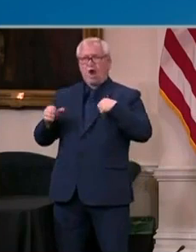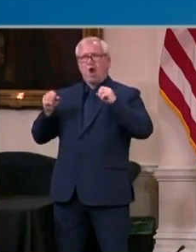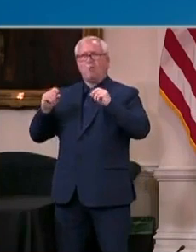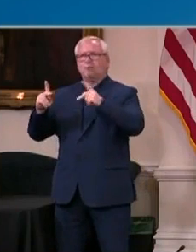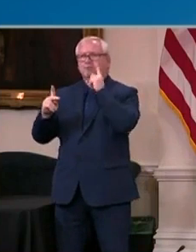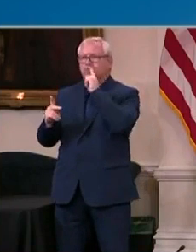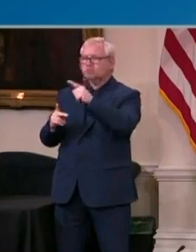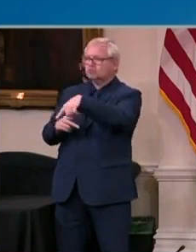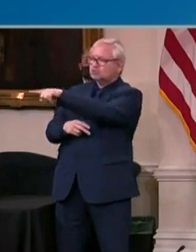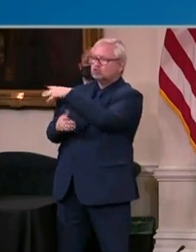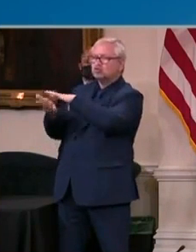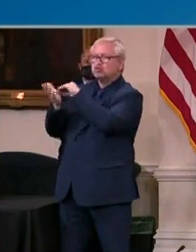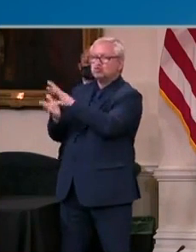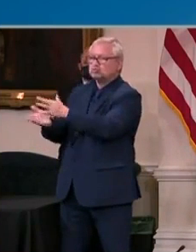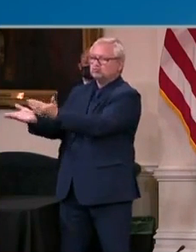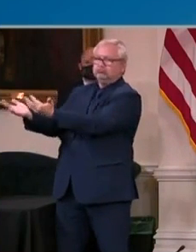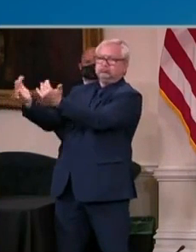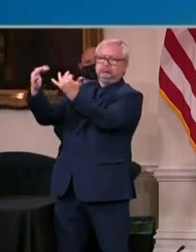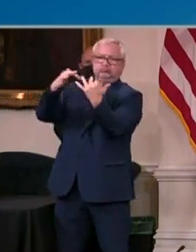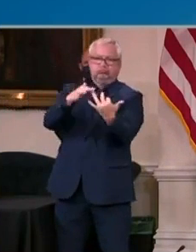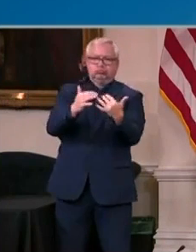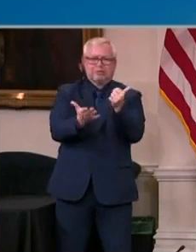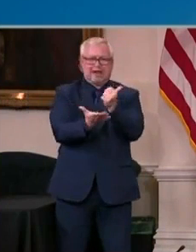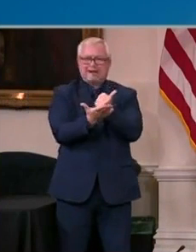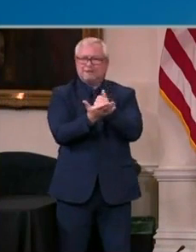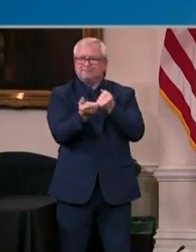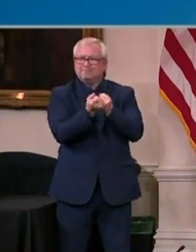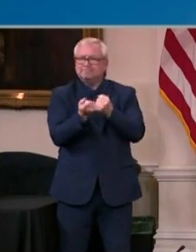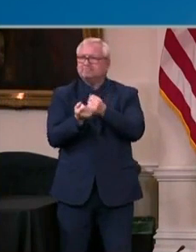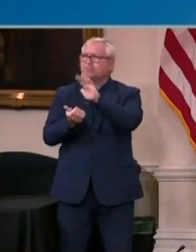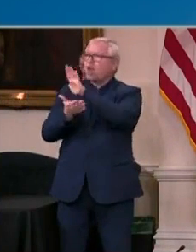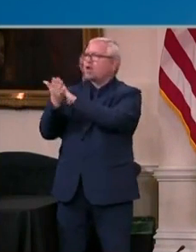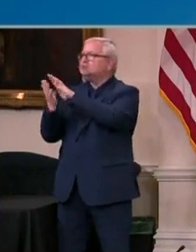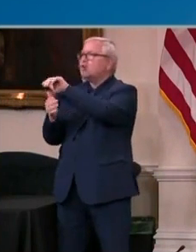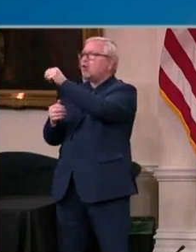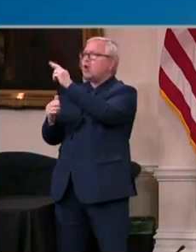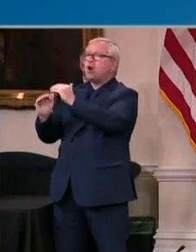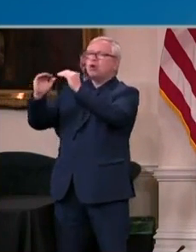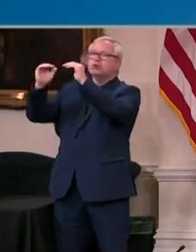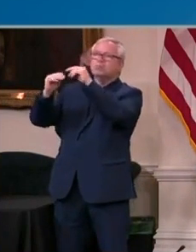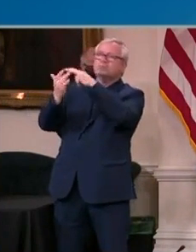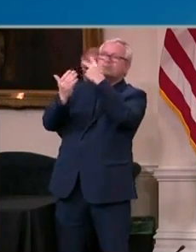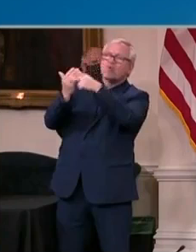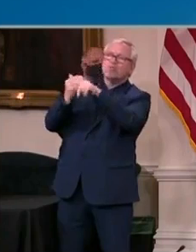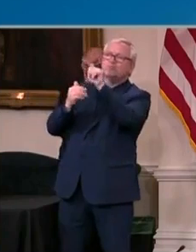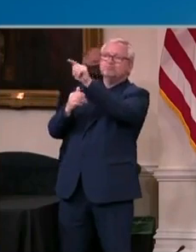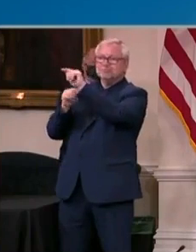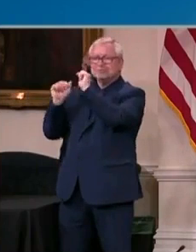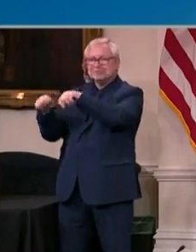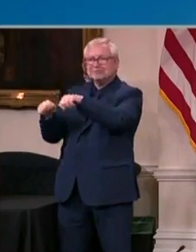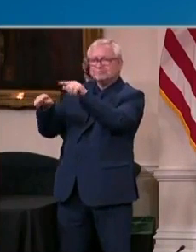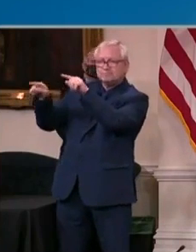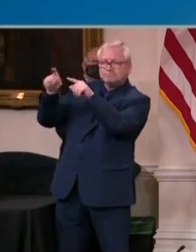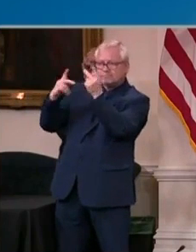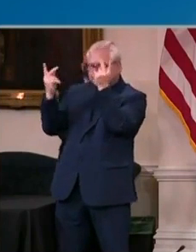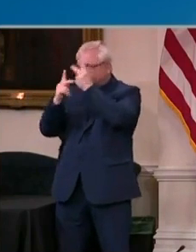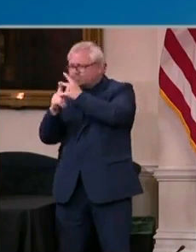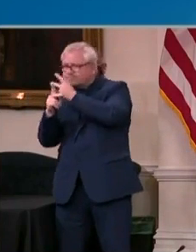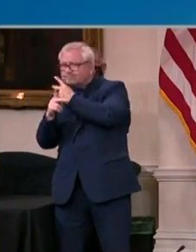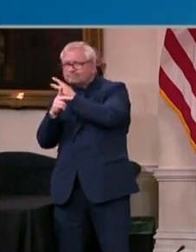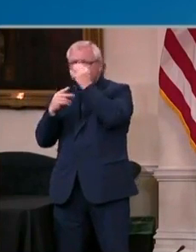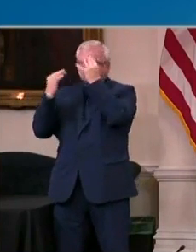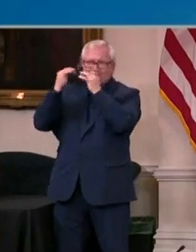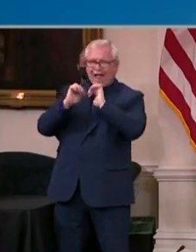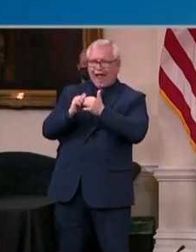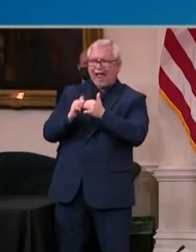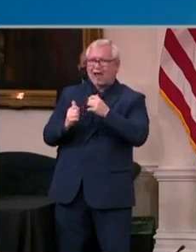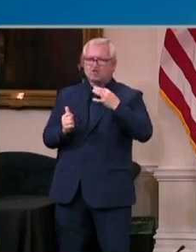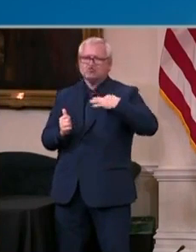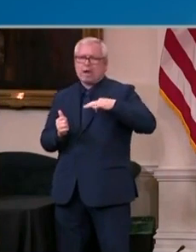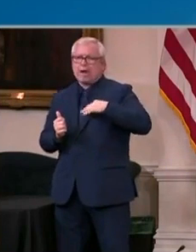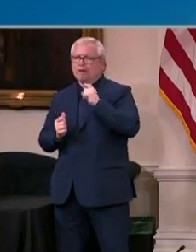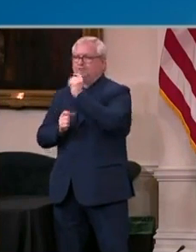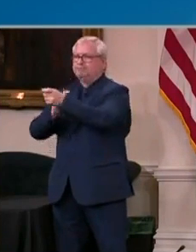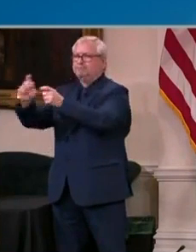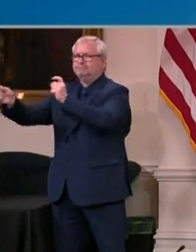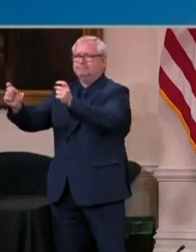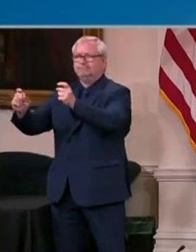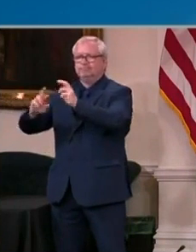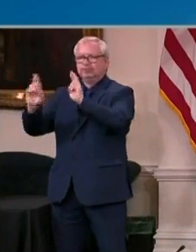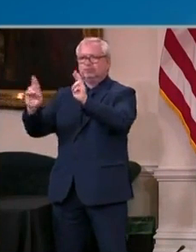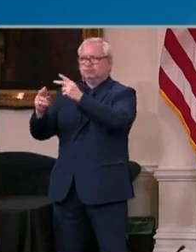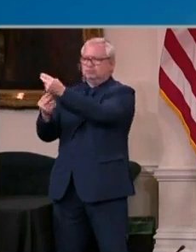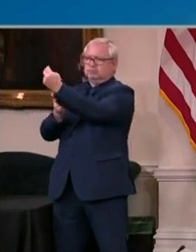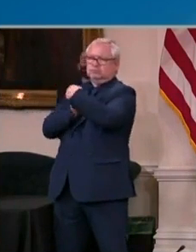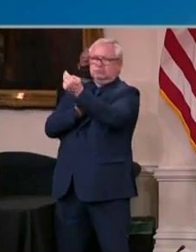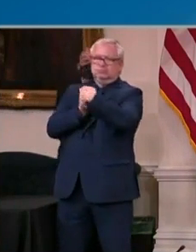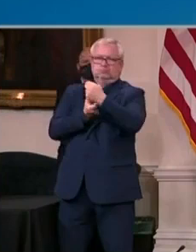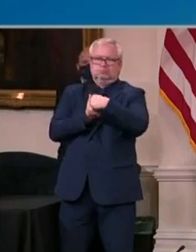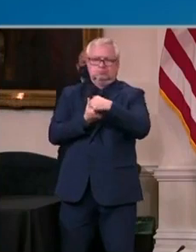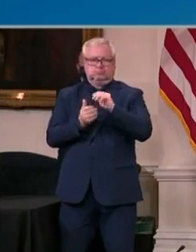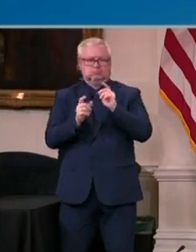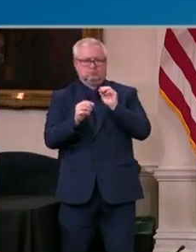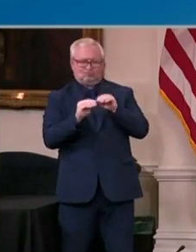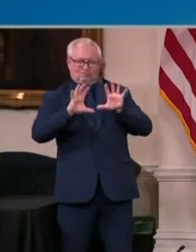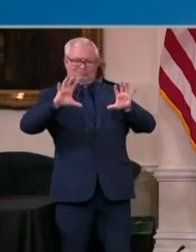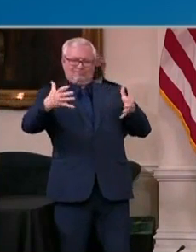I BELIEVE THERE ARE OPPORTUNITIES FOR STUDENTS TO GET INVOLVED IN THE RESPONSE AND COLLEGES OR OTHER HIGHER LEVEL EDUCATIONAL PROGRAMS COULD AND SHOULD INVESTIGATE PROVIDING